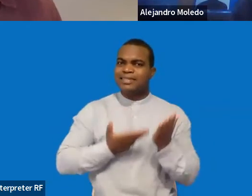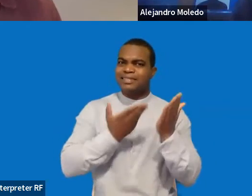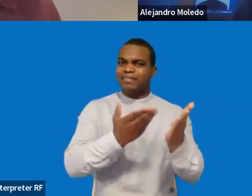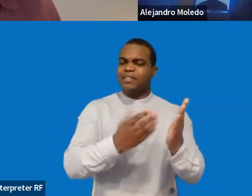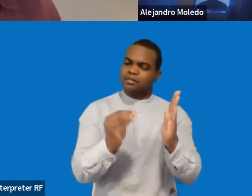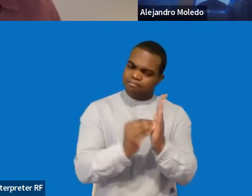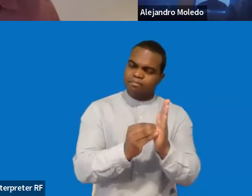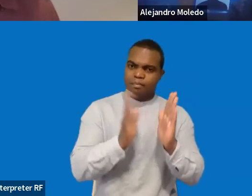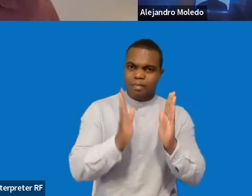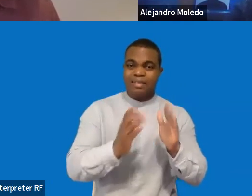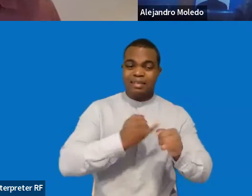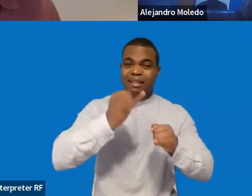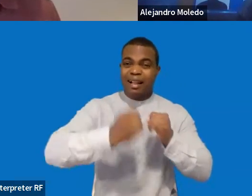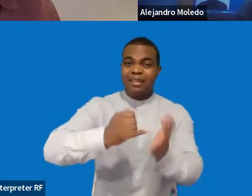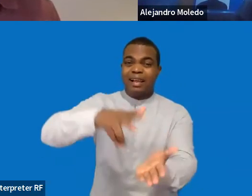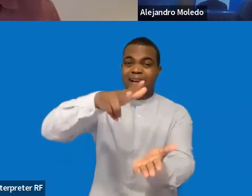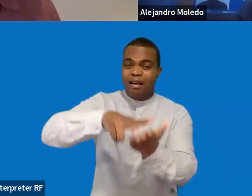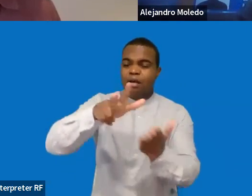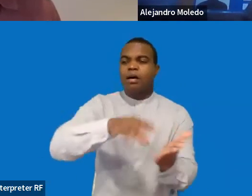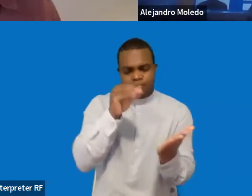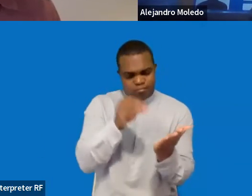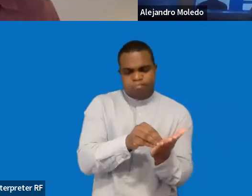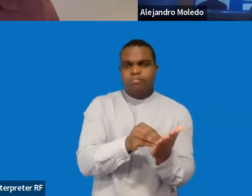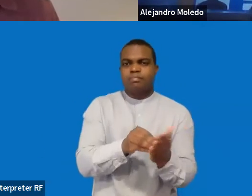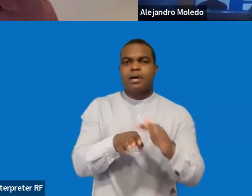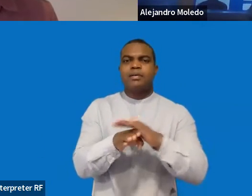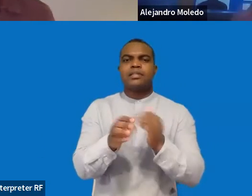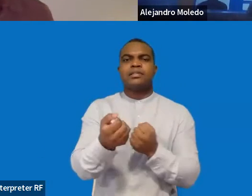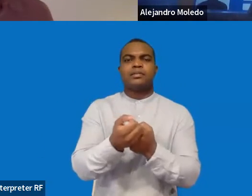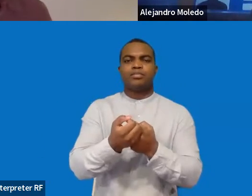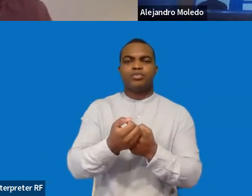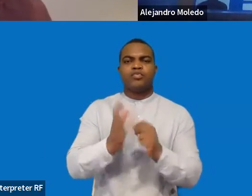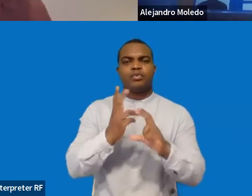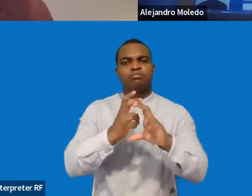of the disability movement) is precisely to tack all the problem I mentioned: